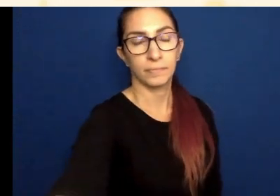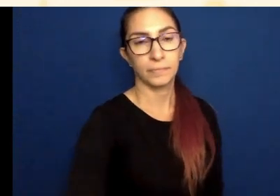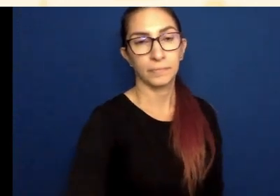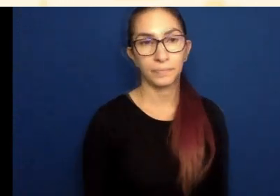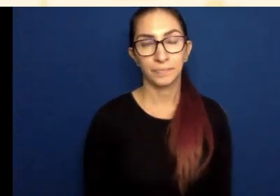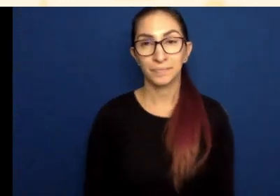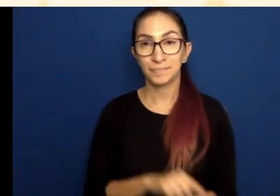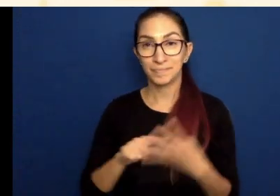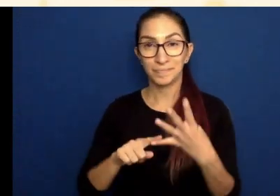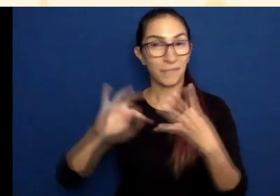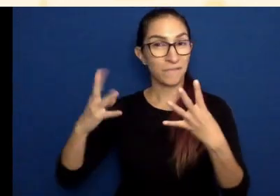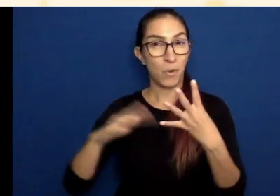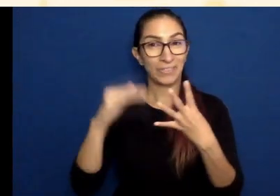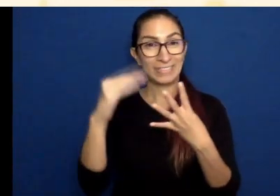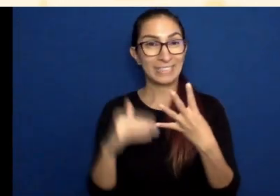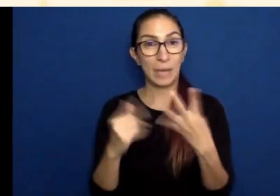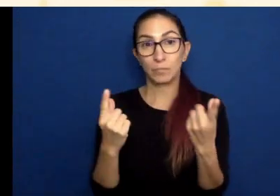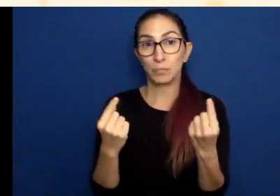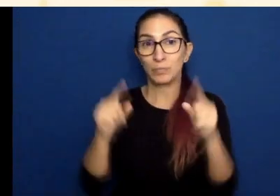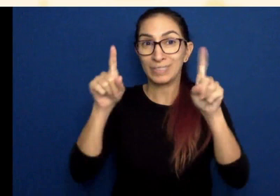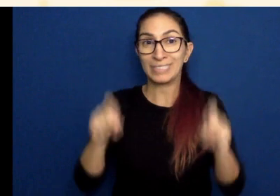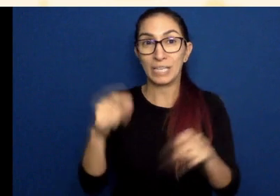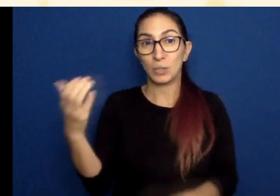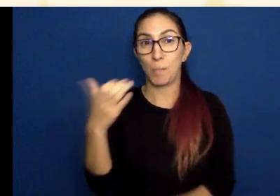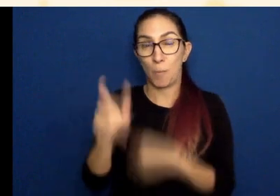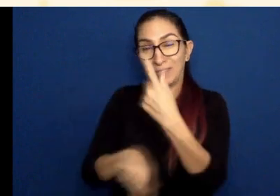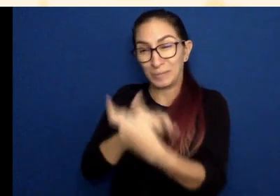Step four is test mobile and specific issues.